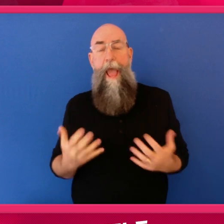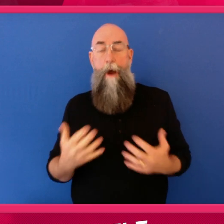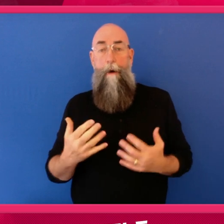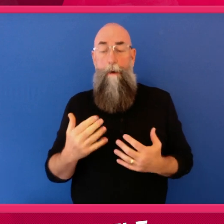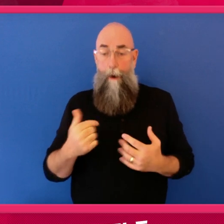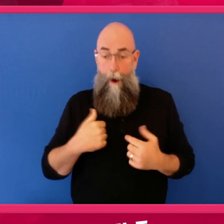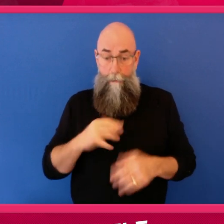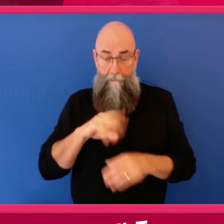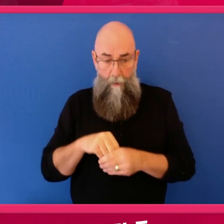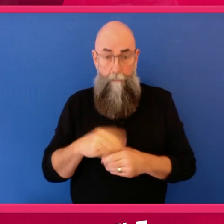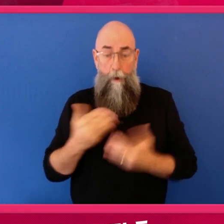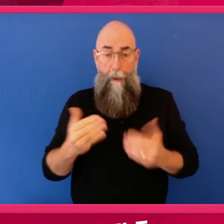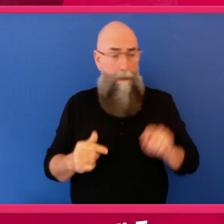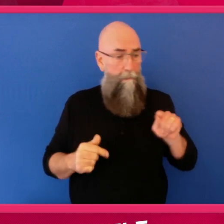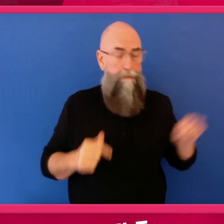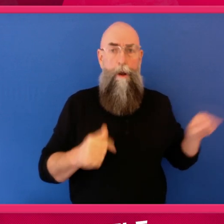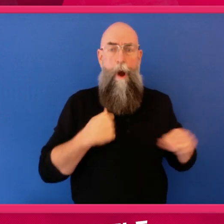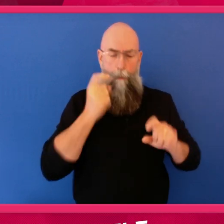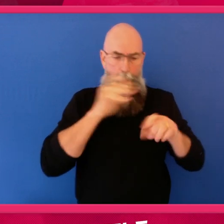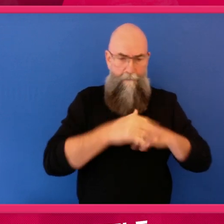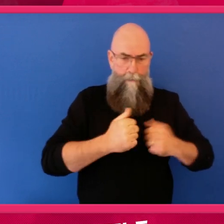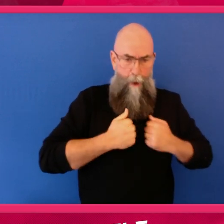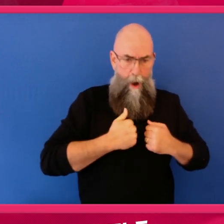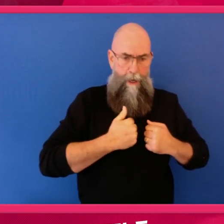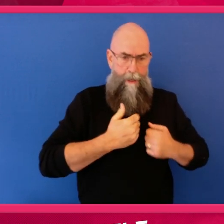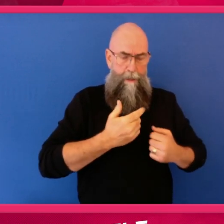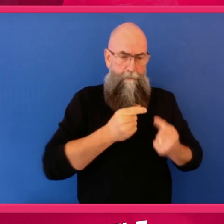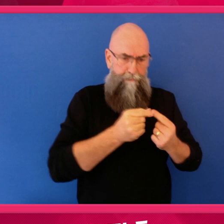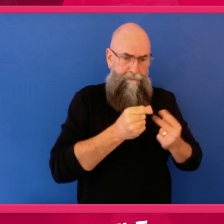You're worried about you, you're worried about your performance. Where now, I'm just looking